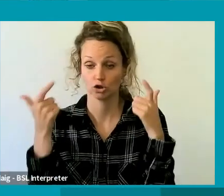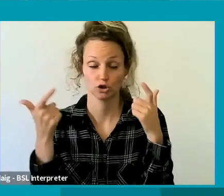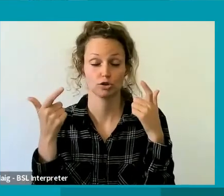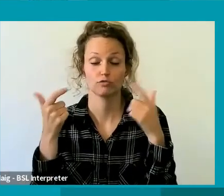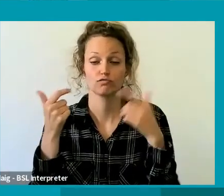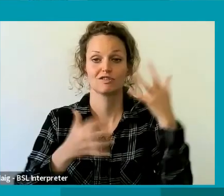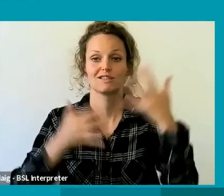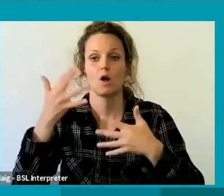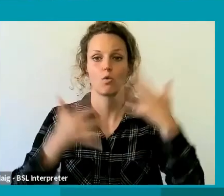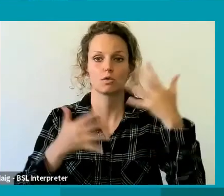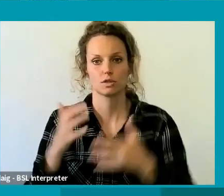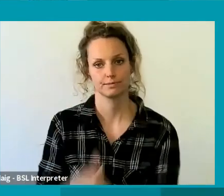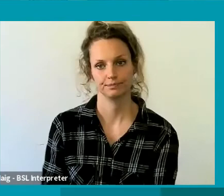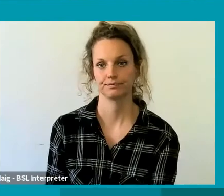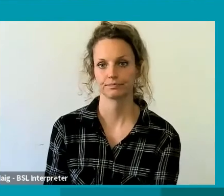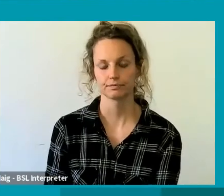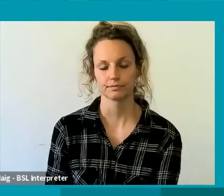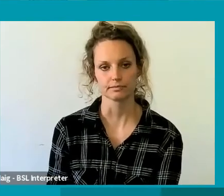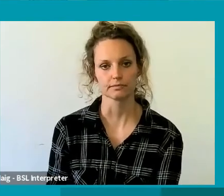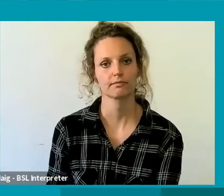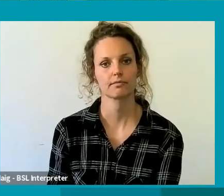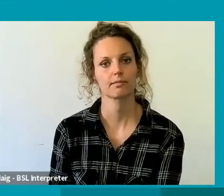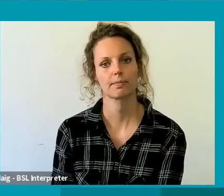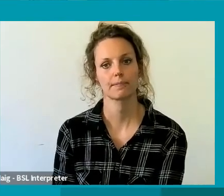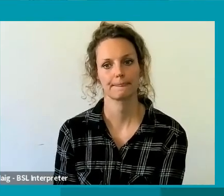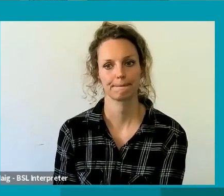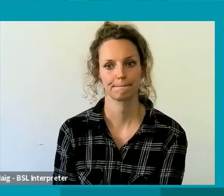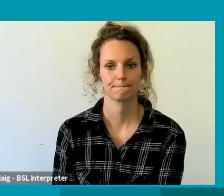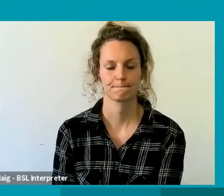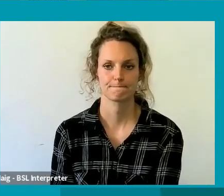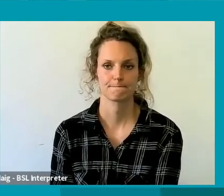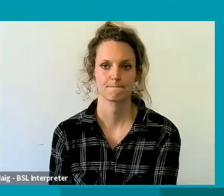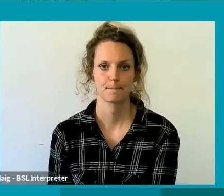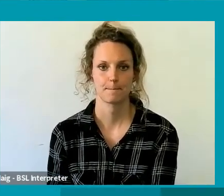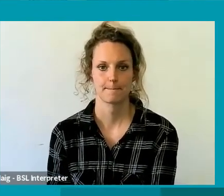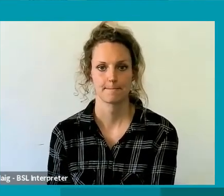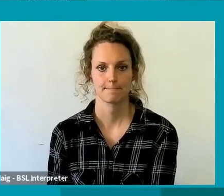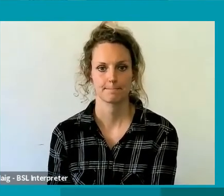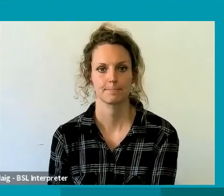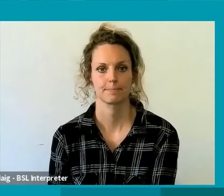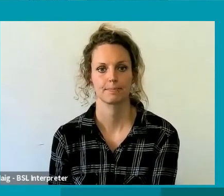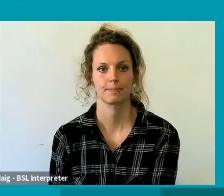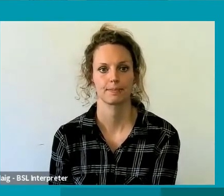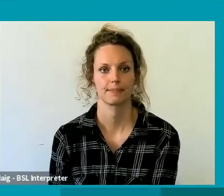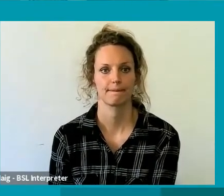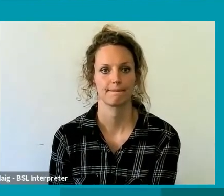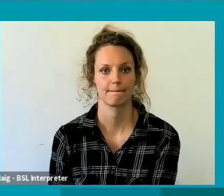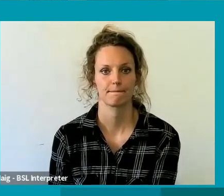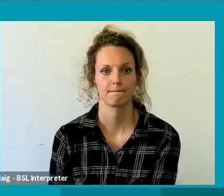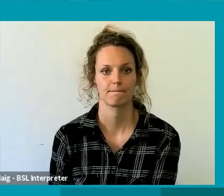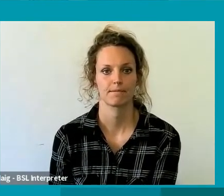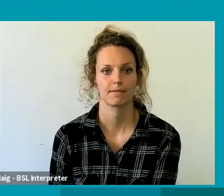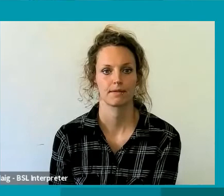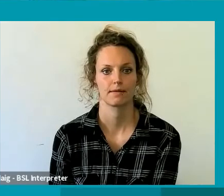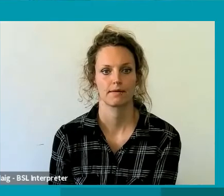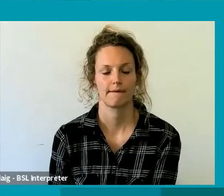and employers. So let's go to the next slide Toby OK, really quickly.